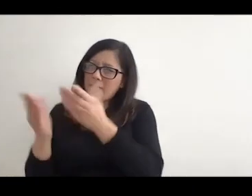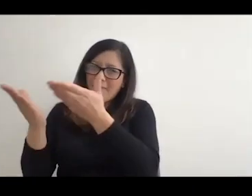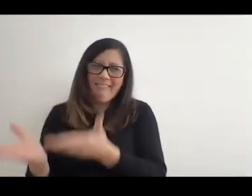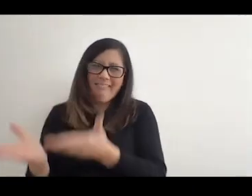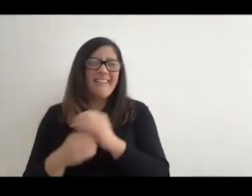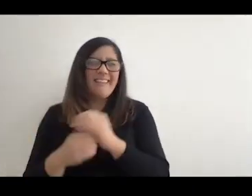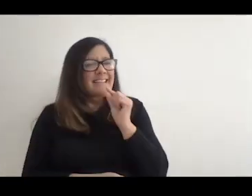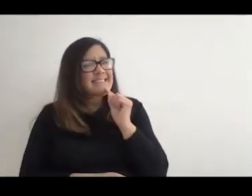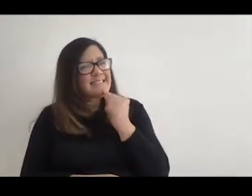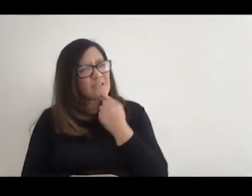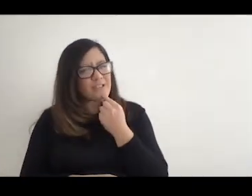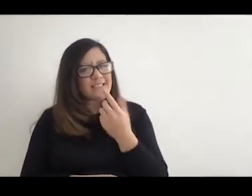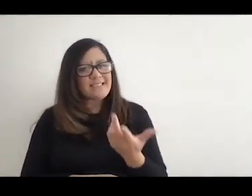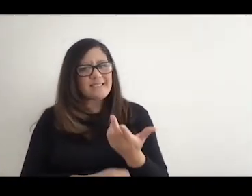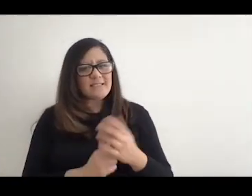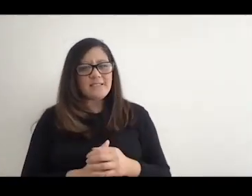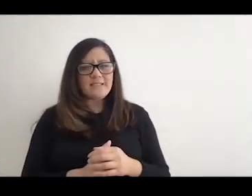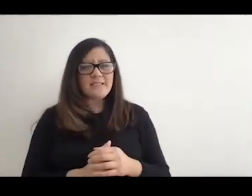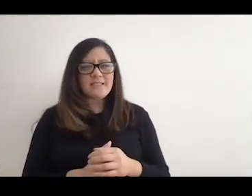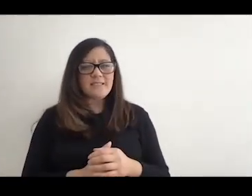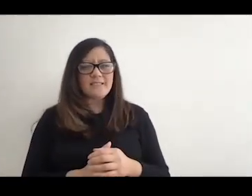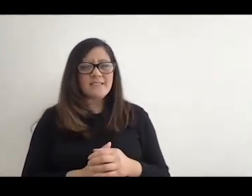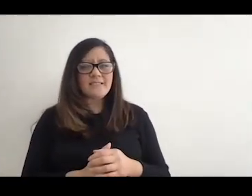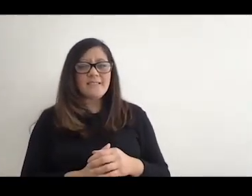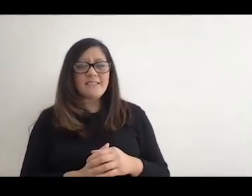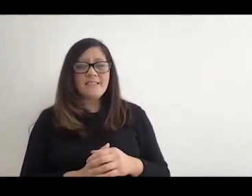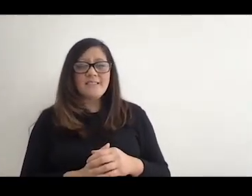I'm done with that. I want to work with people that understand the.